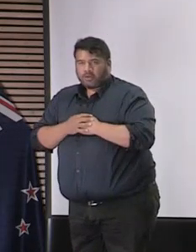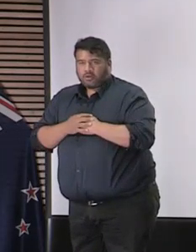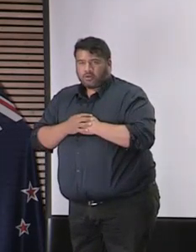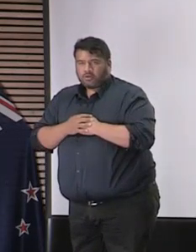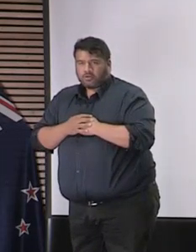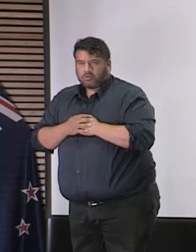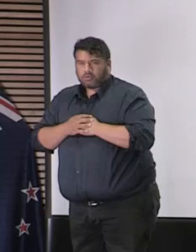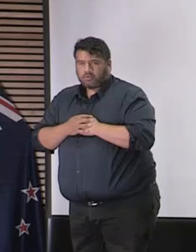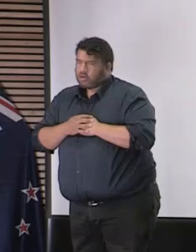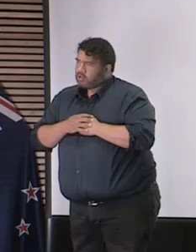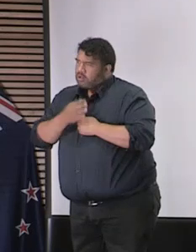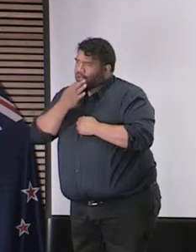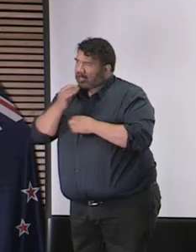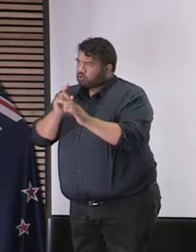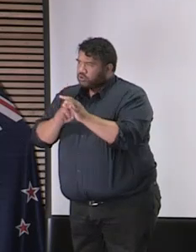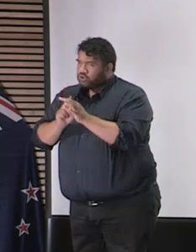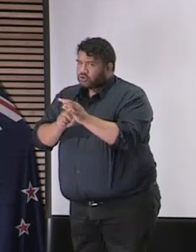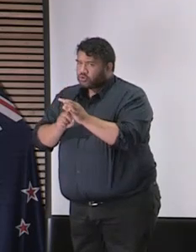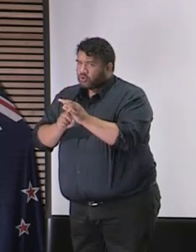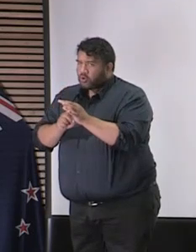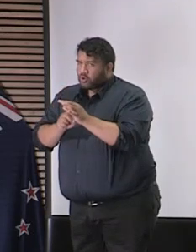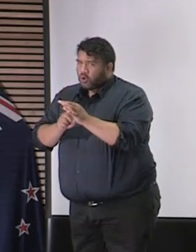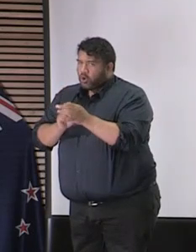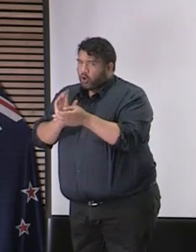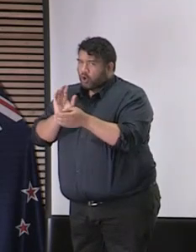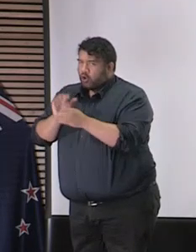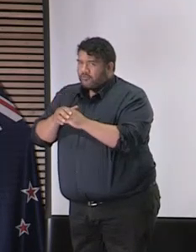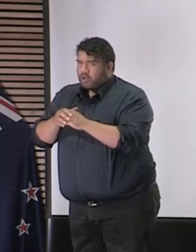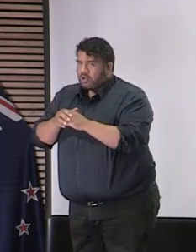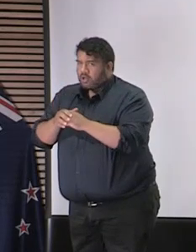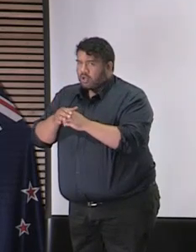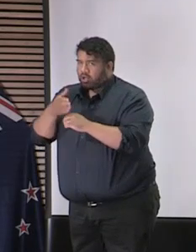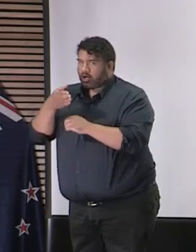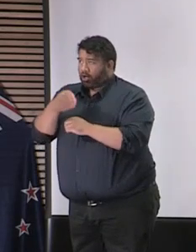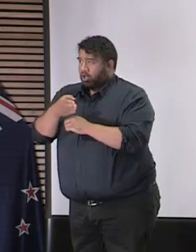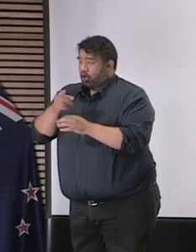we're looking to do. ..about wanting a water tight system, are you